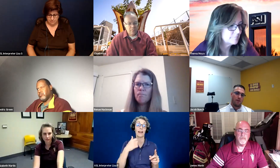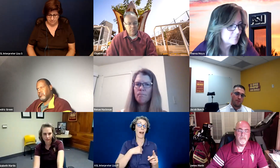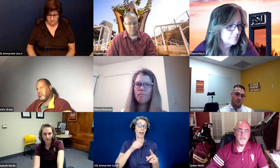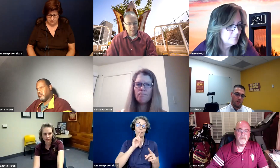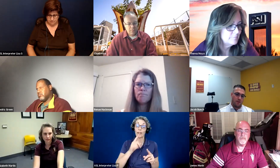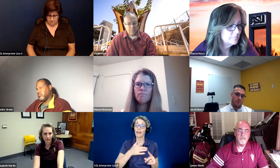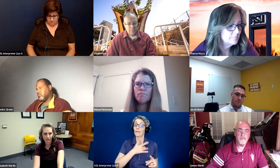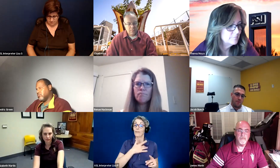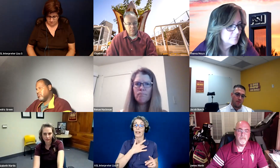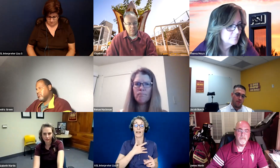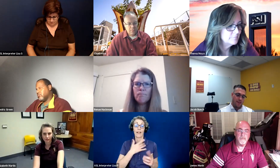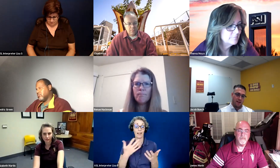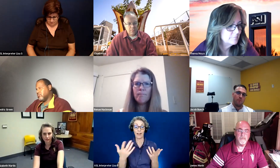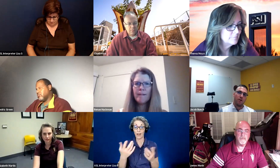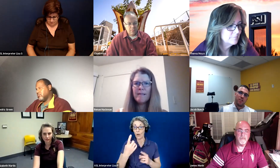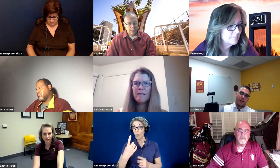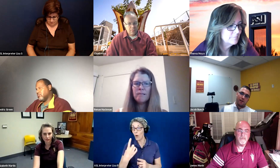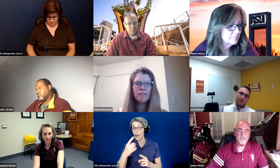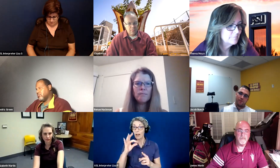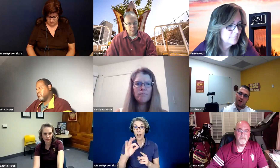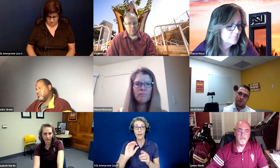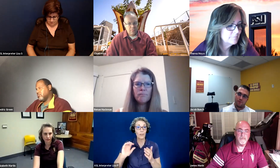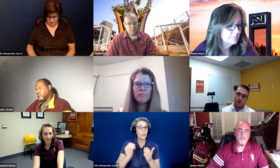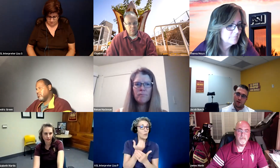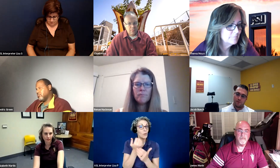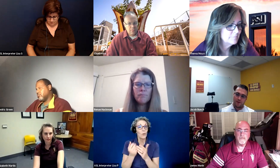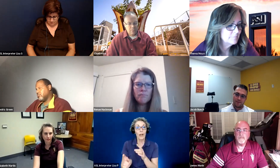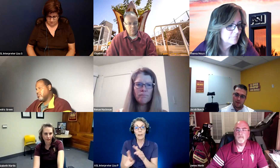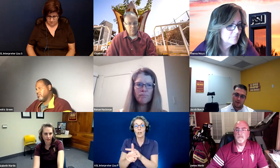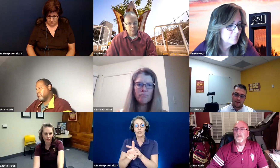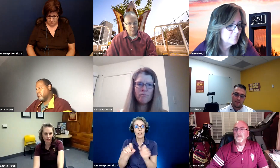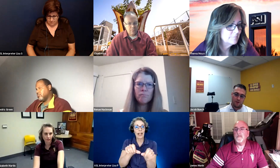of the emerging areas of accessibility in higher ed